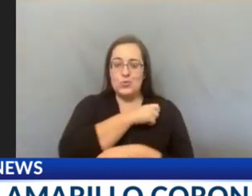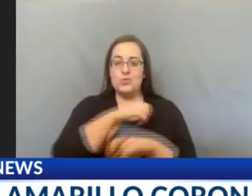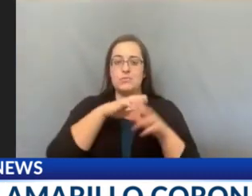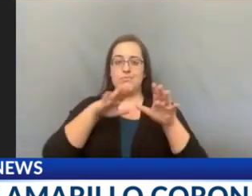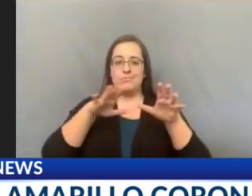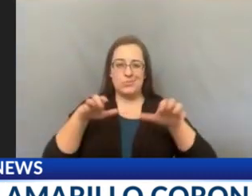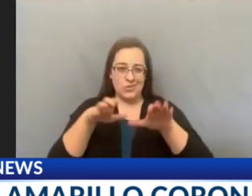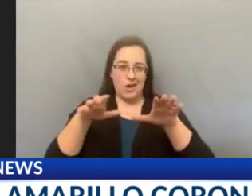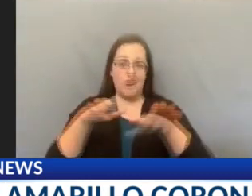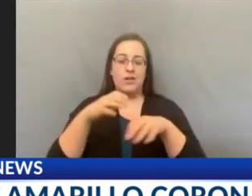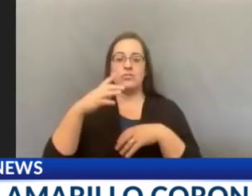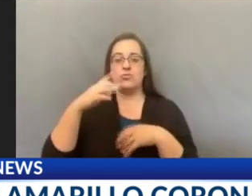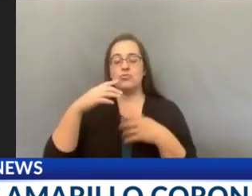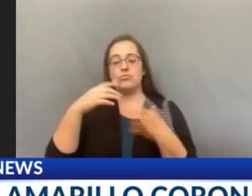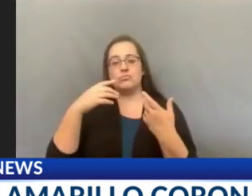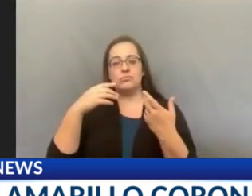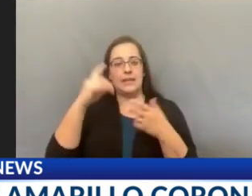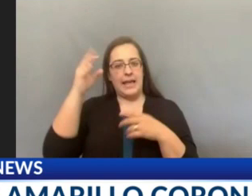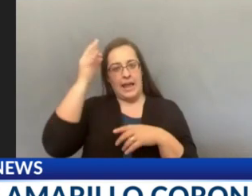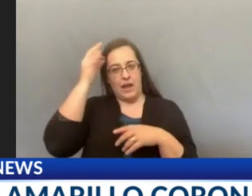POTTER AND RANDALL COUNTY MAY 29 SEE MASSAGE ESTABLISHMENTS BE